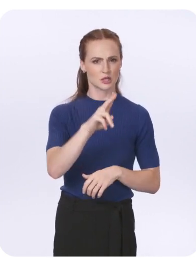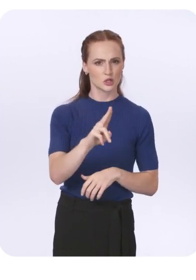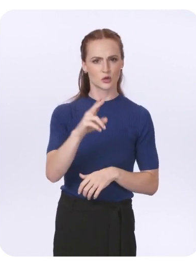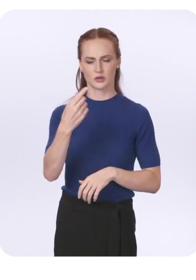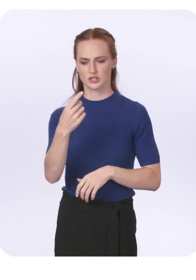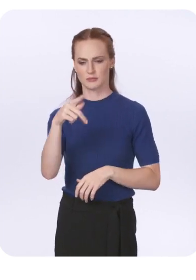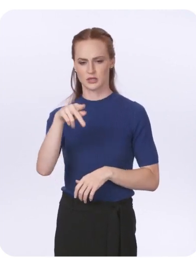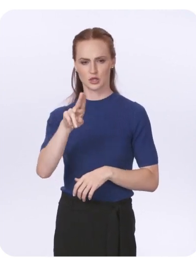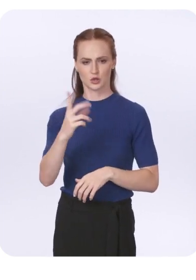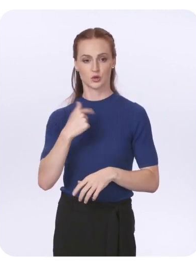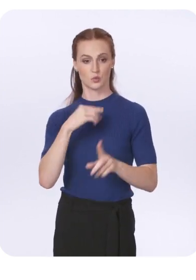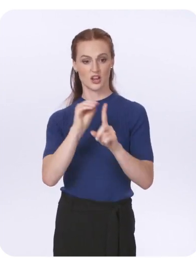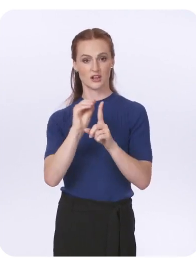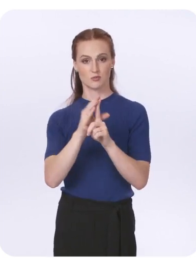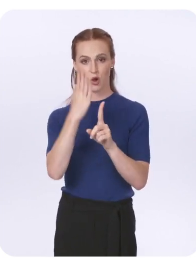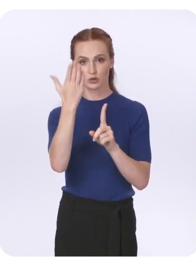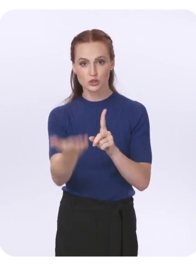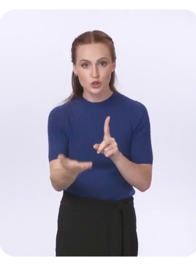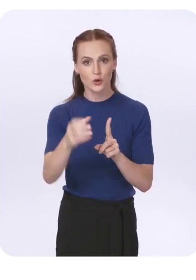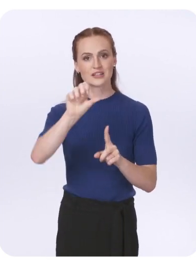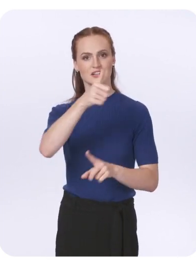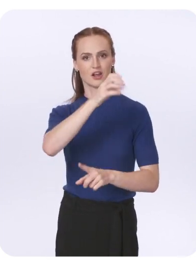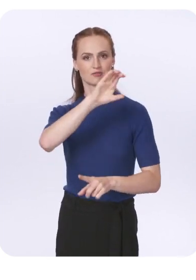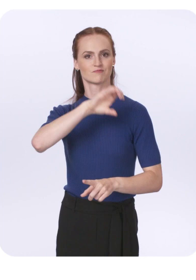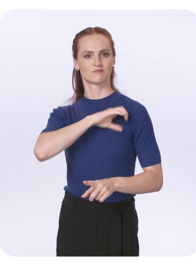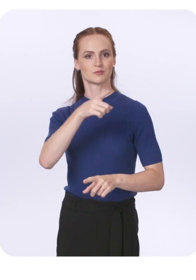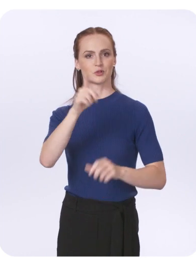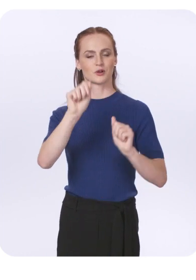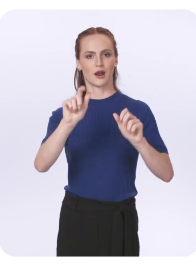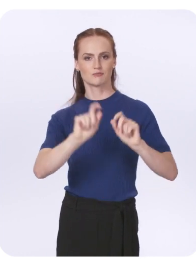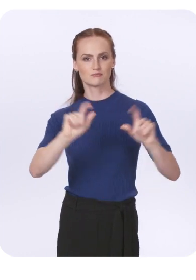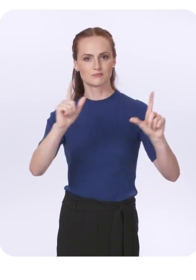is another avatar that you can render or a faster scene load time